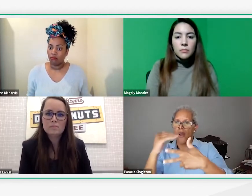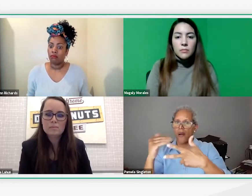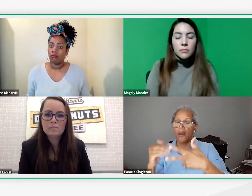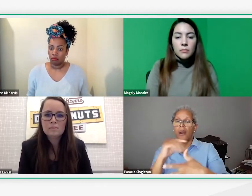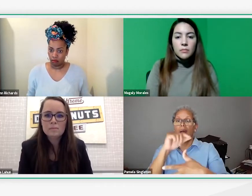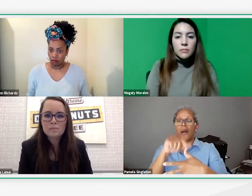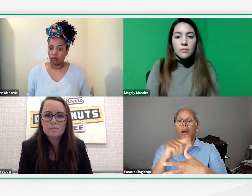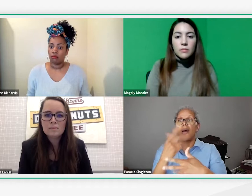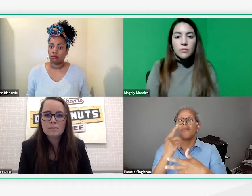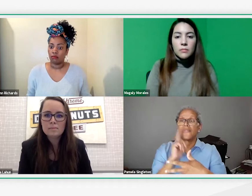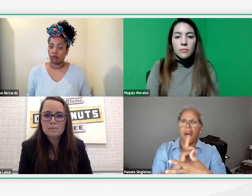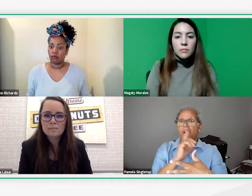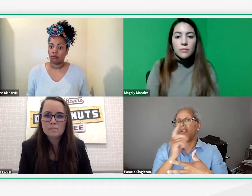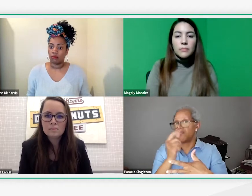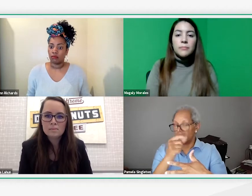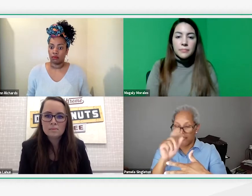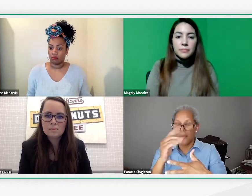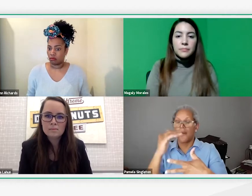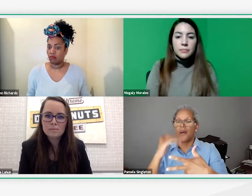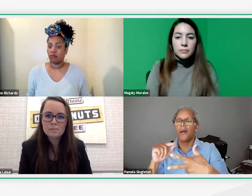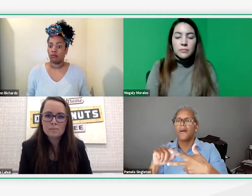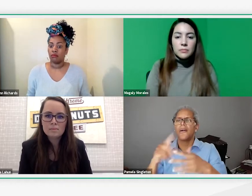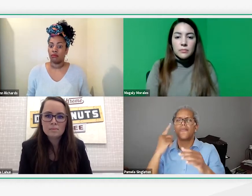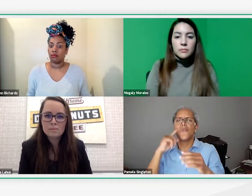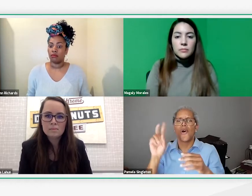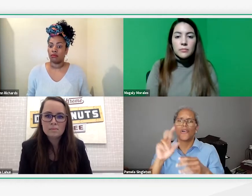There are 3 different sections of questions that ask you: if you're single, married,